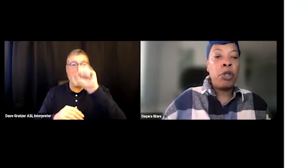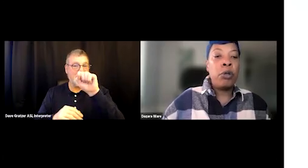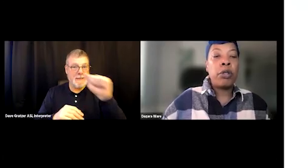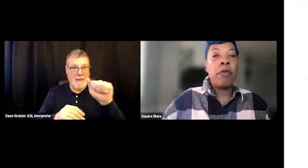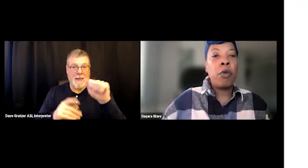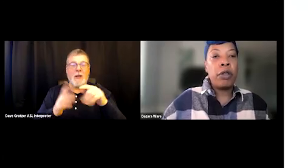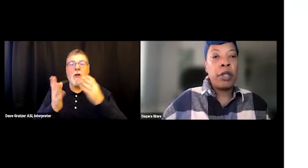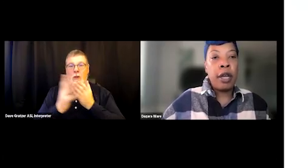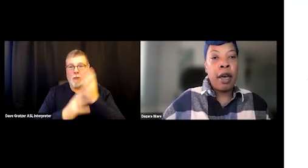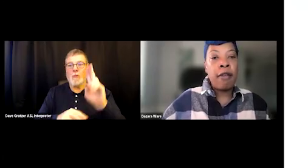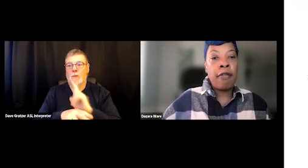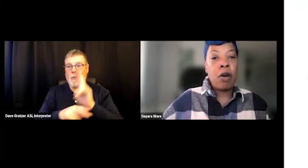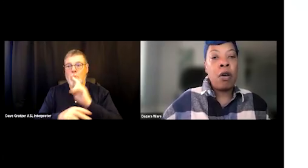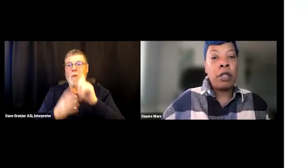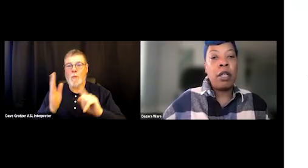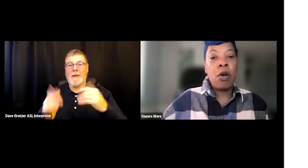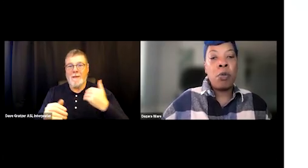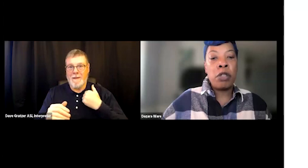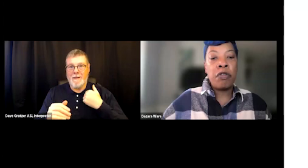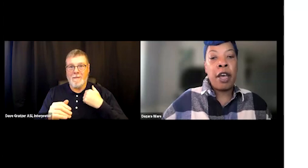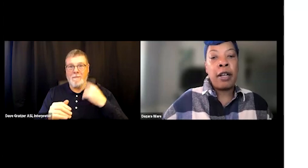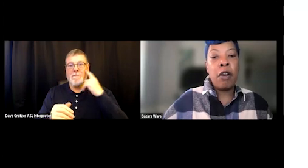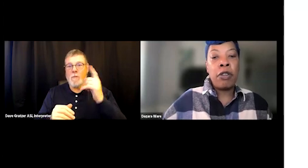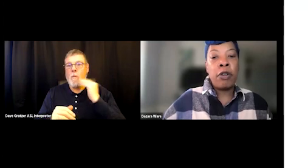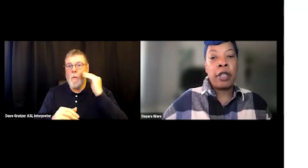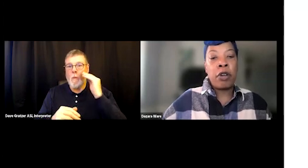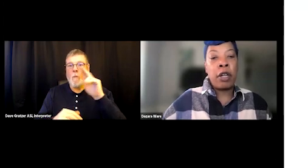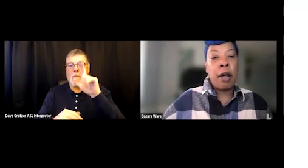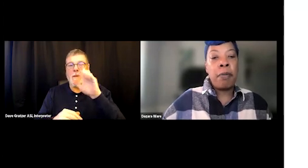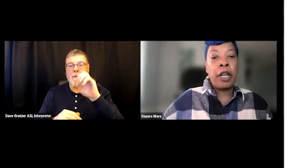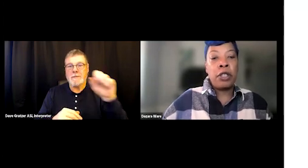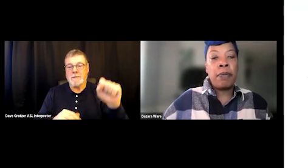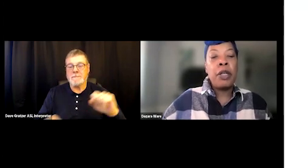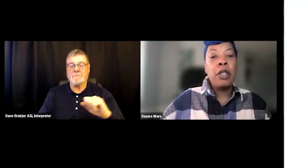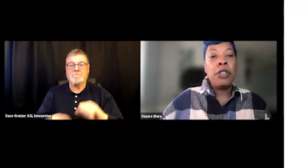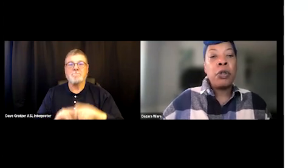through the use of what they have called a homeless flag on their electronic application.